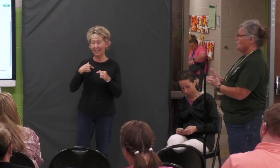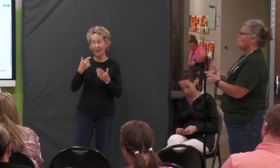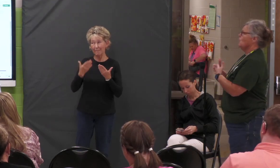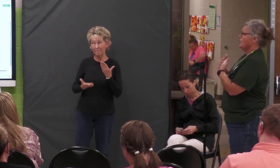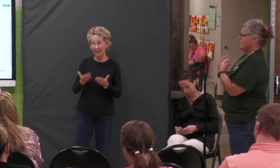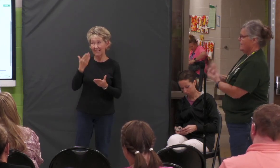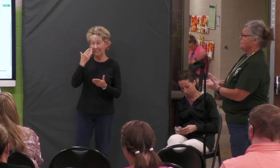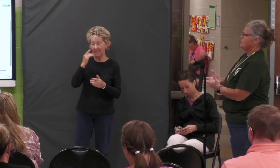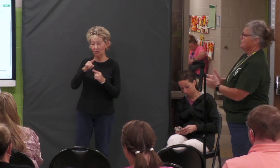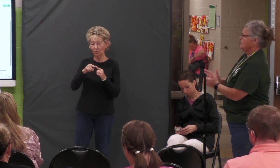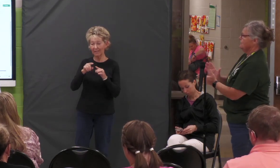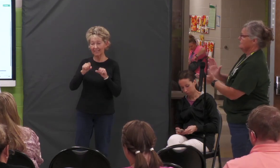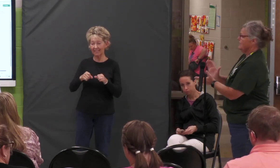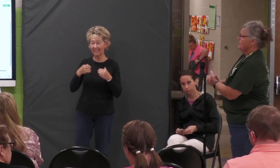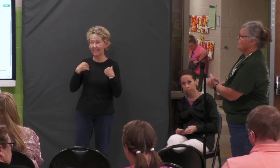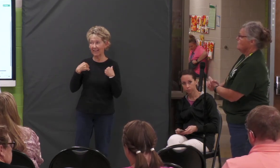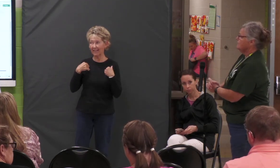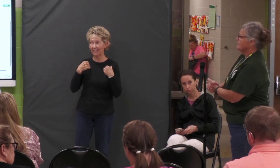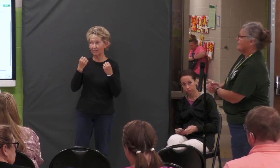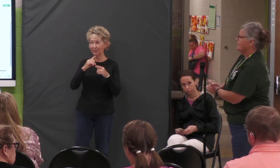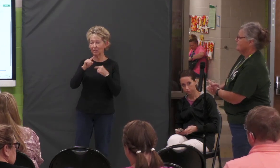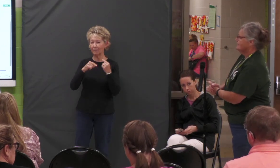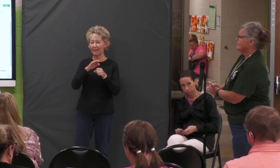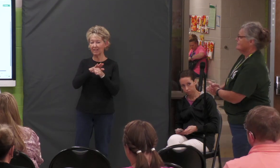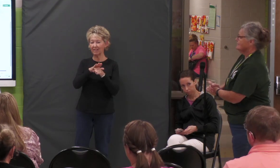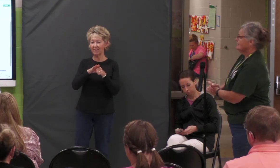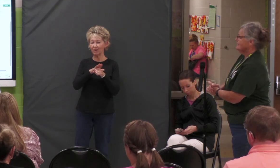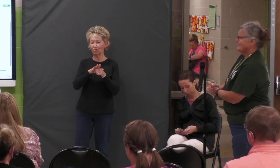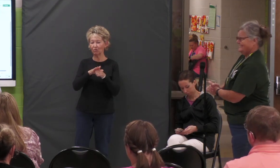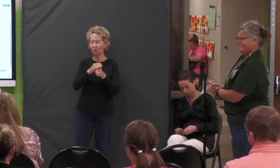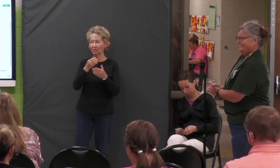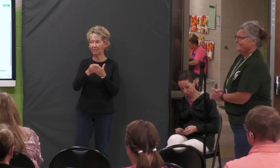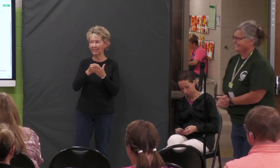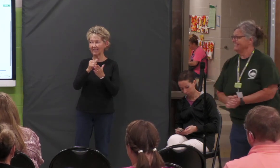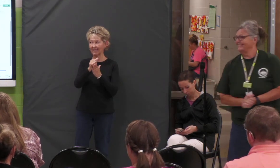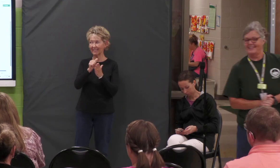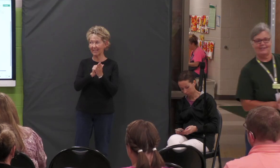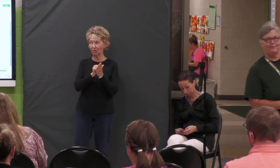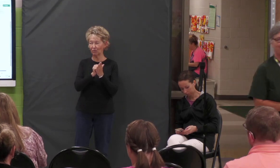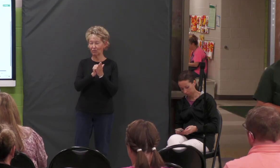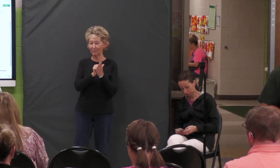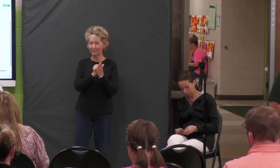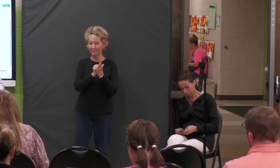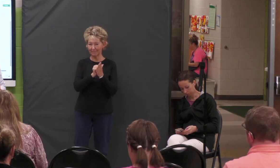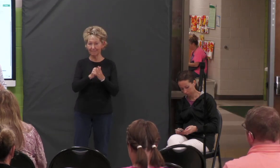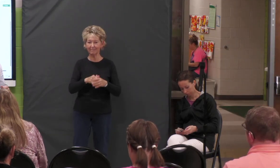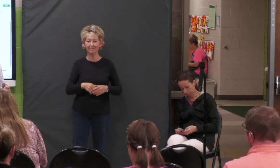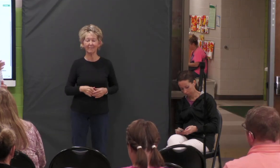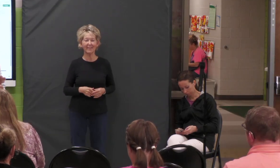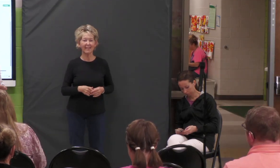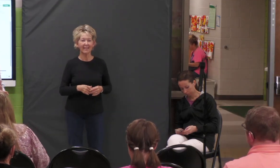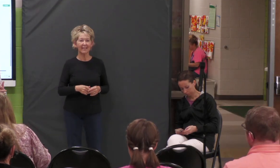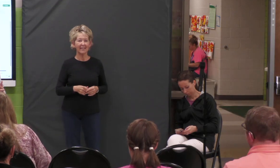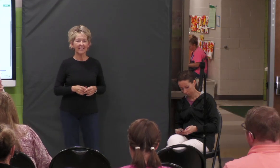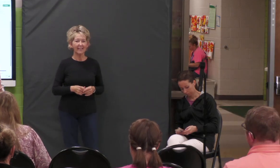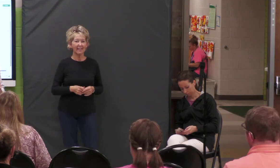know some information about my local funds accounts. okay we have Tara's records we're